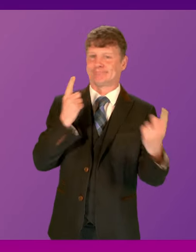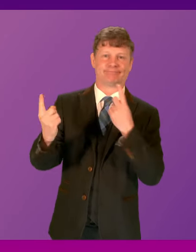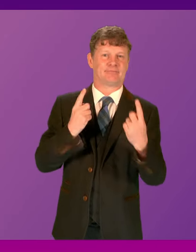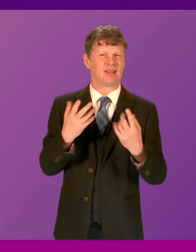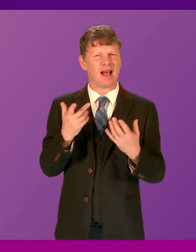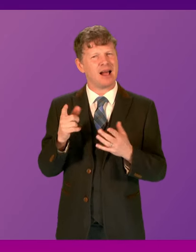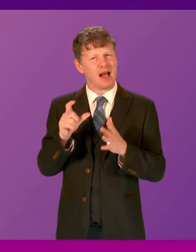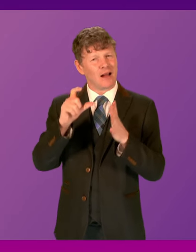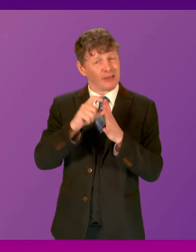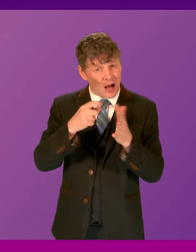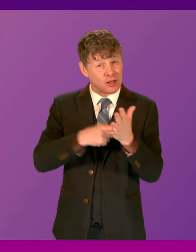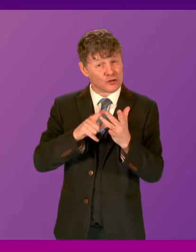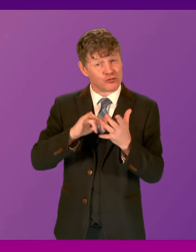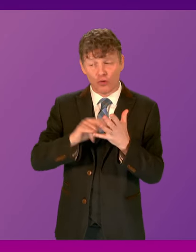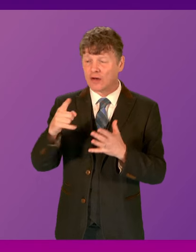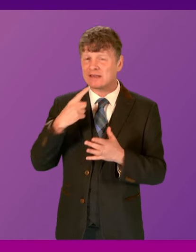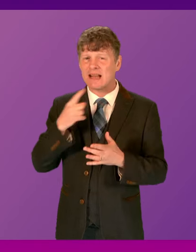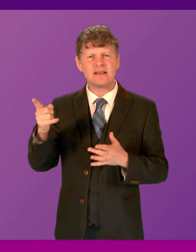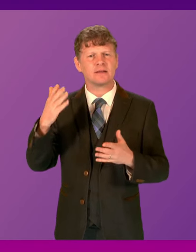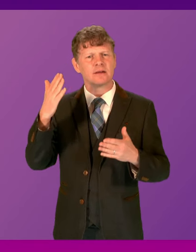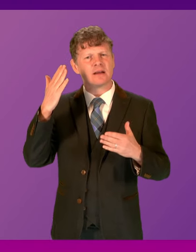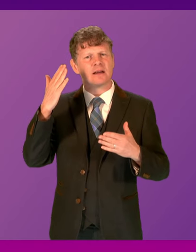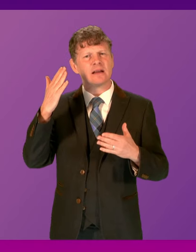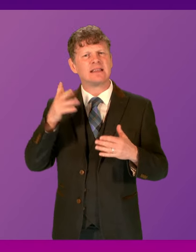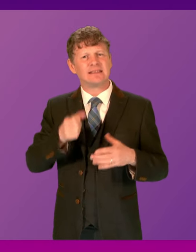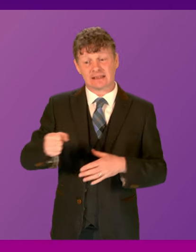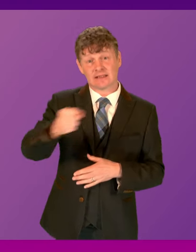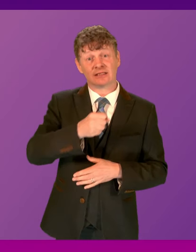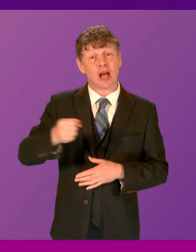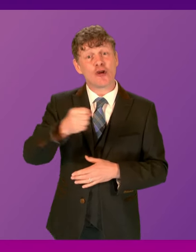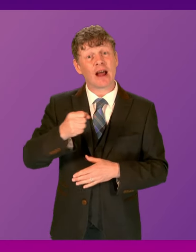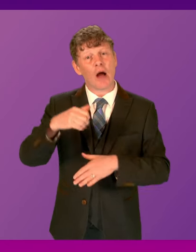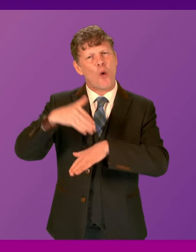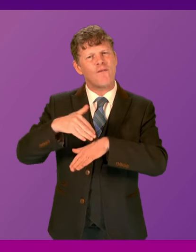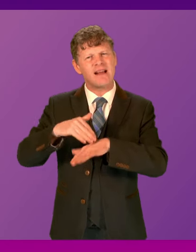Douglas Ross said that he has no idea how a stirring-up offence could possibly be enforceable.